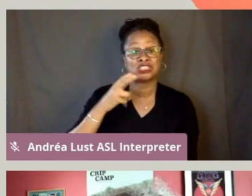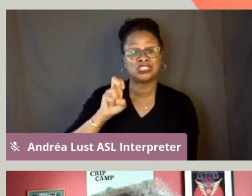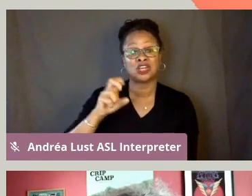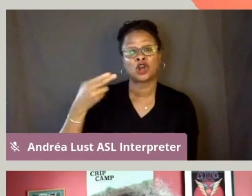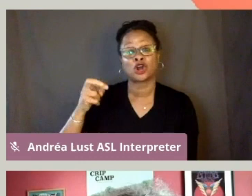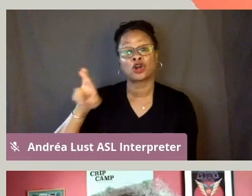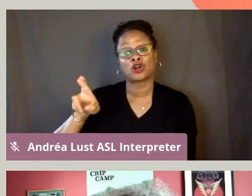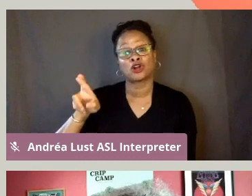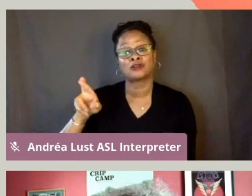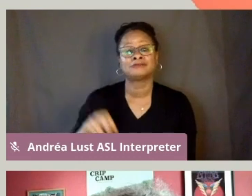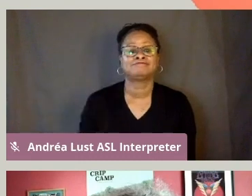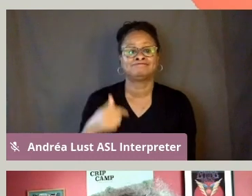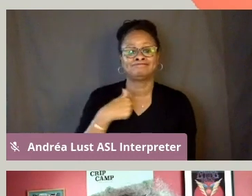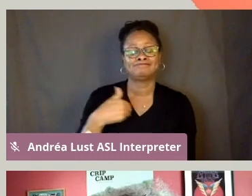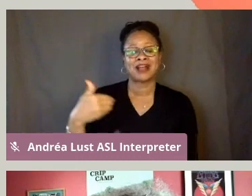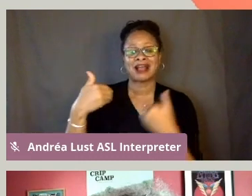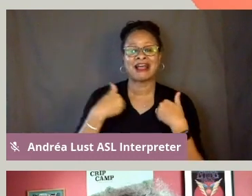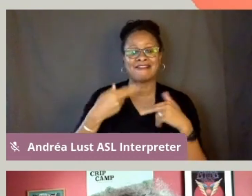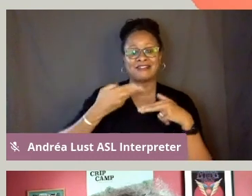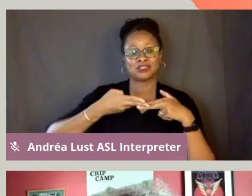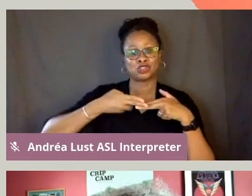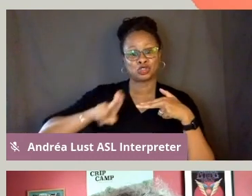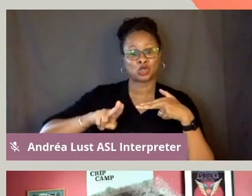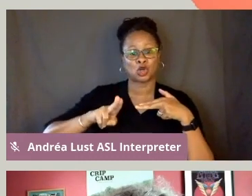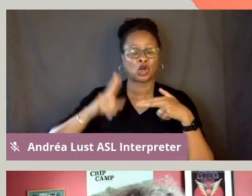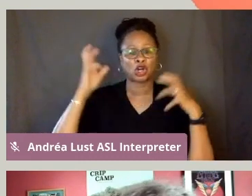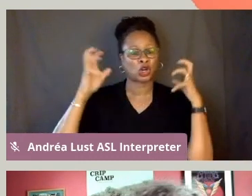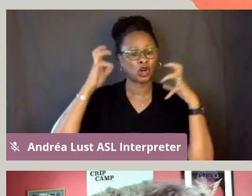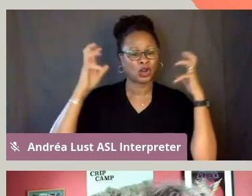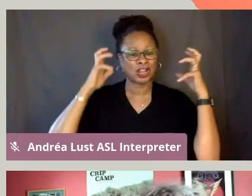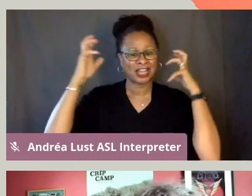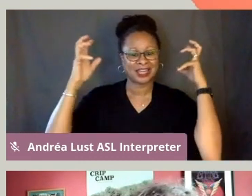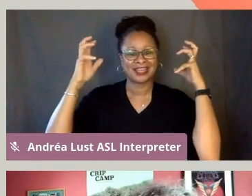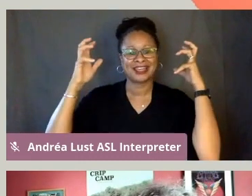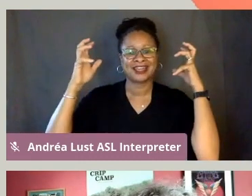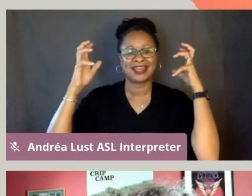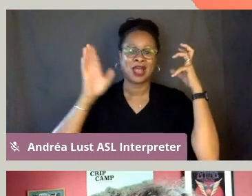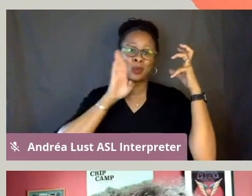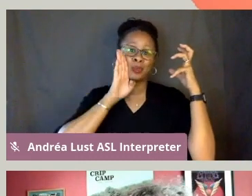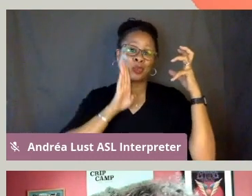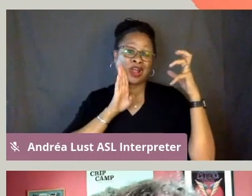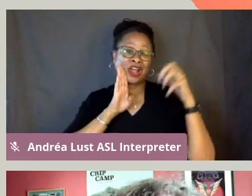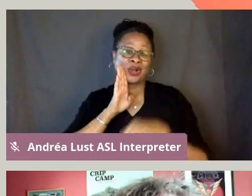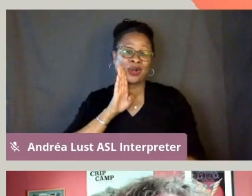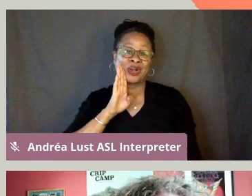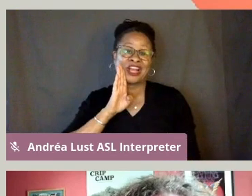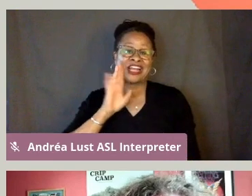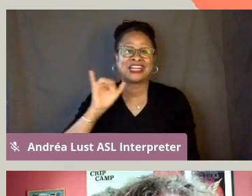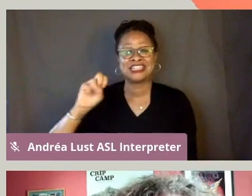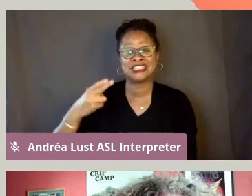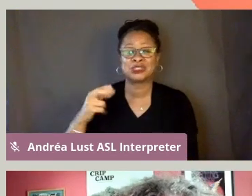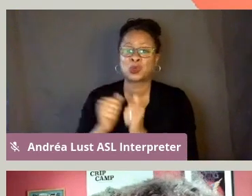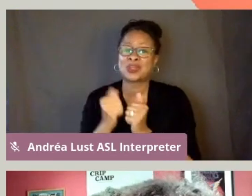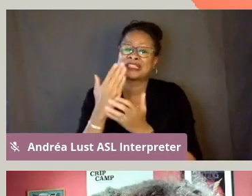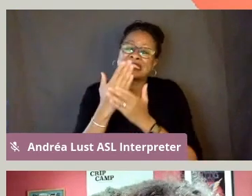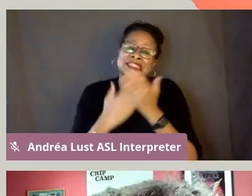I have short, curly, brown hair with some silver streaks.